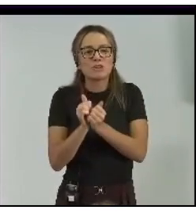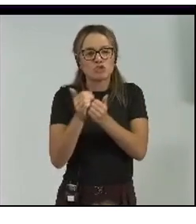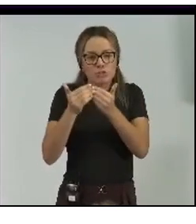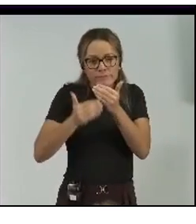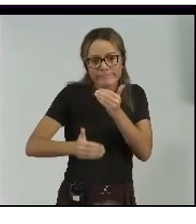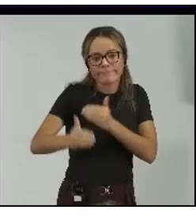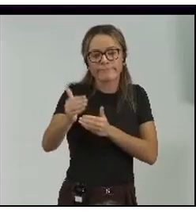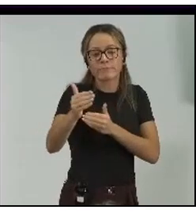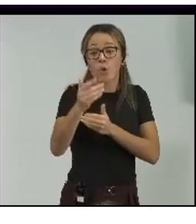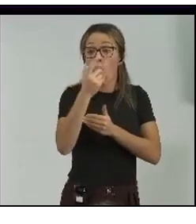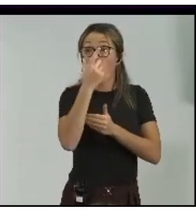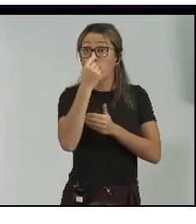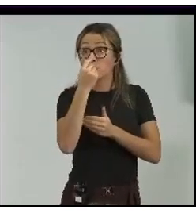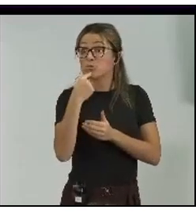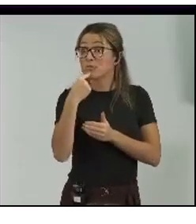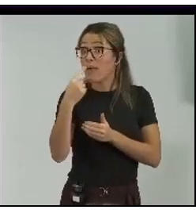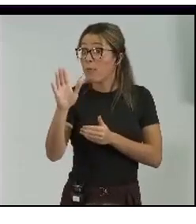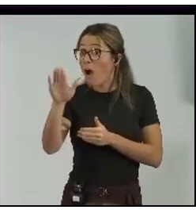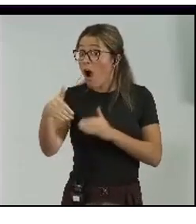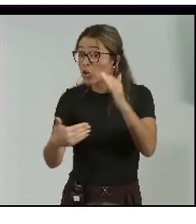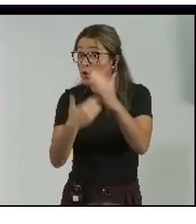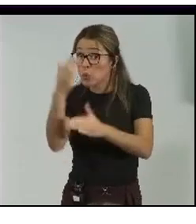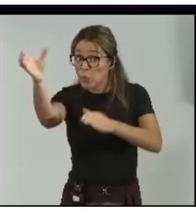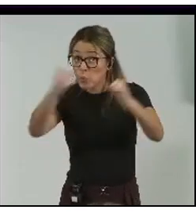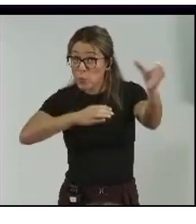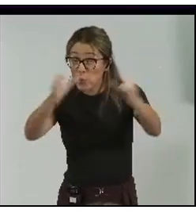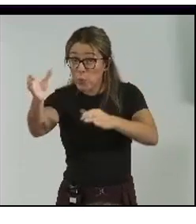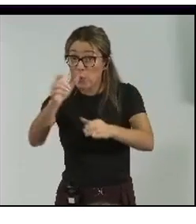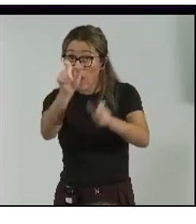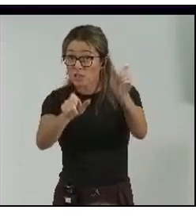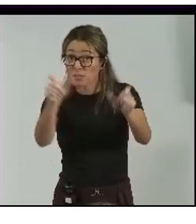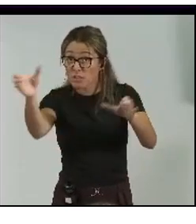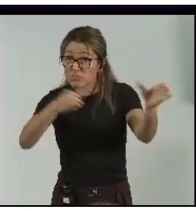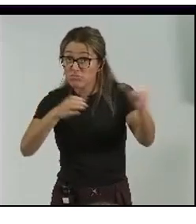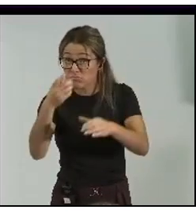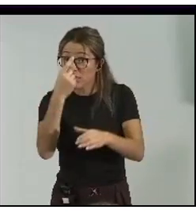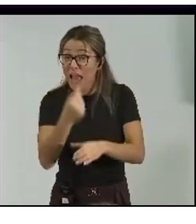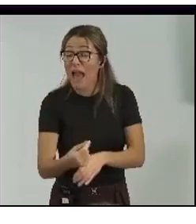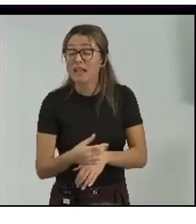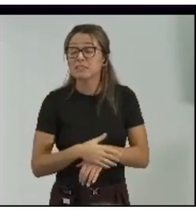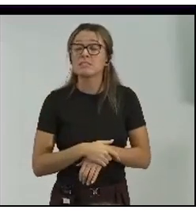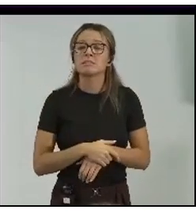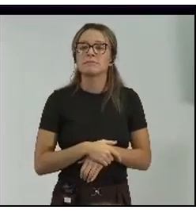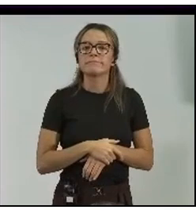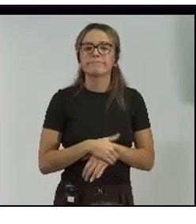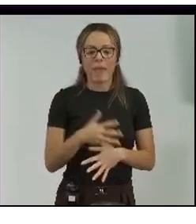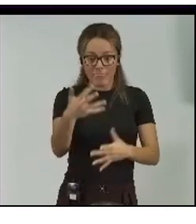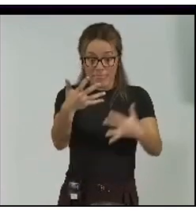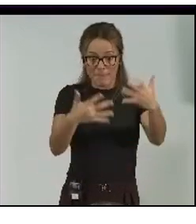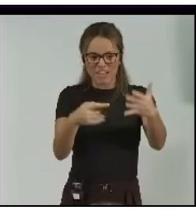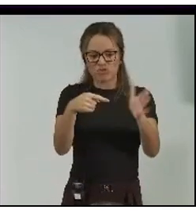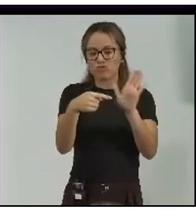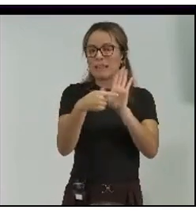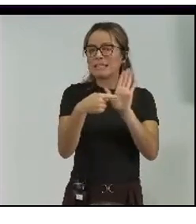acquire new customers and what that what that equals. The one earlier today who